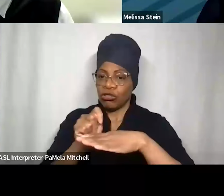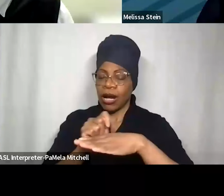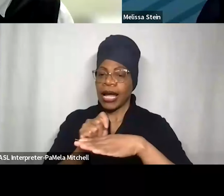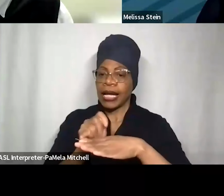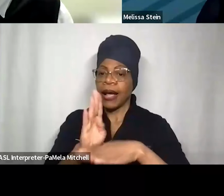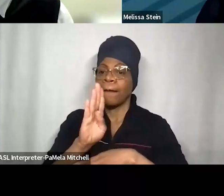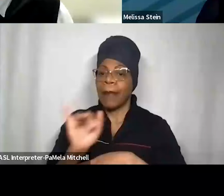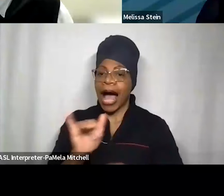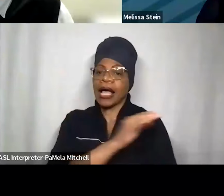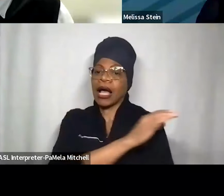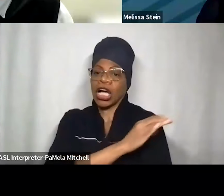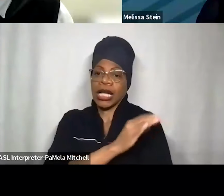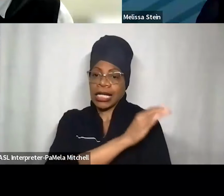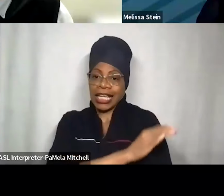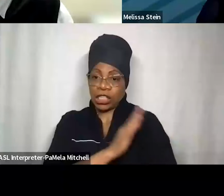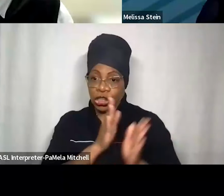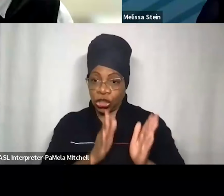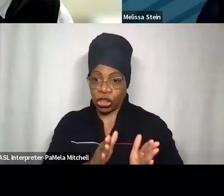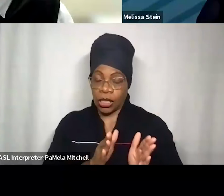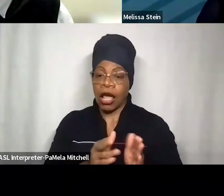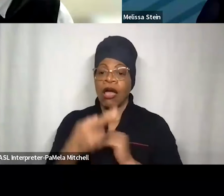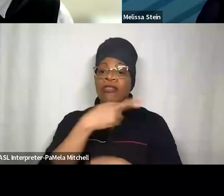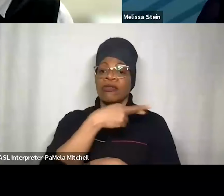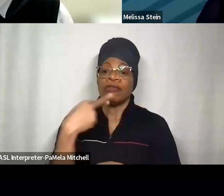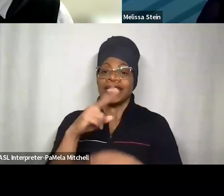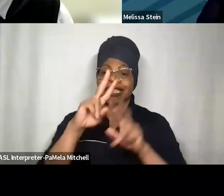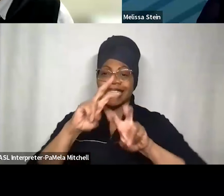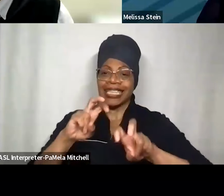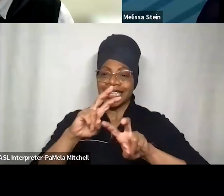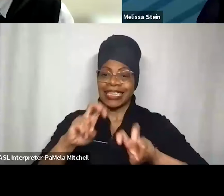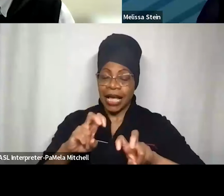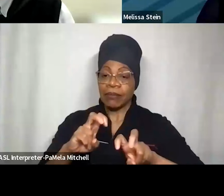Similarly, the risk assessment requires a high level of training as well.